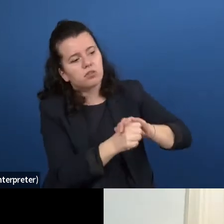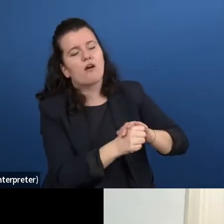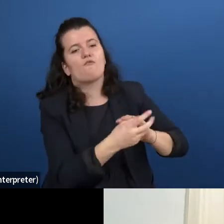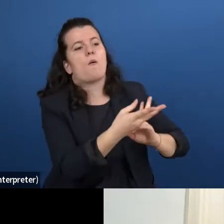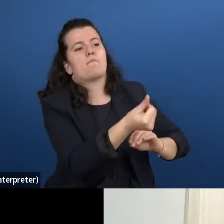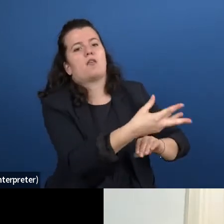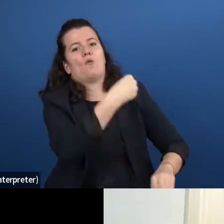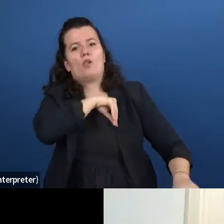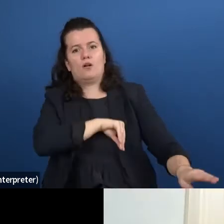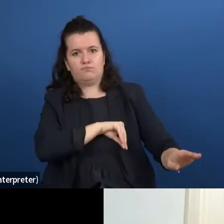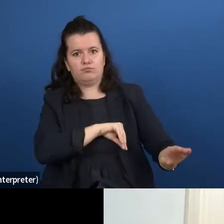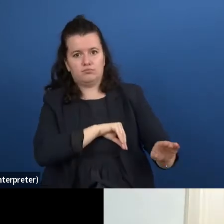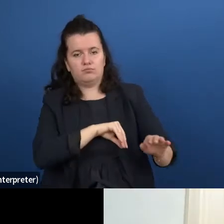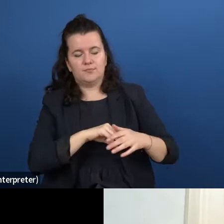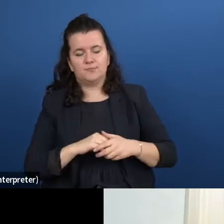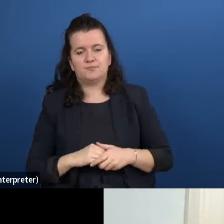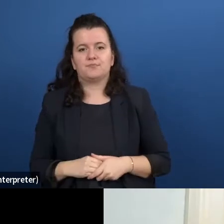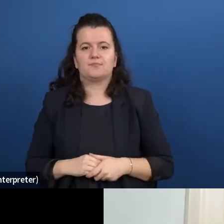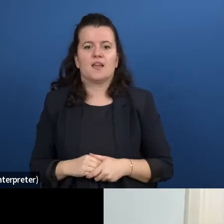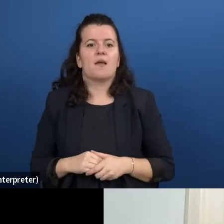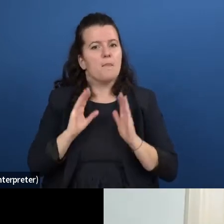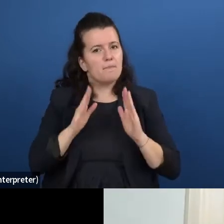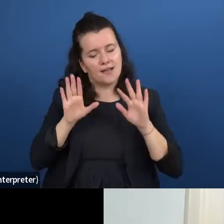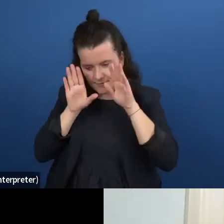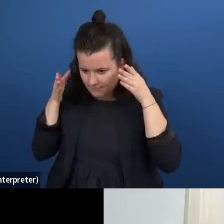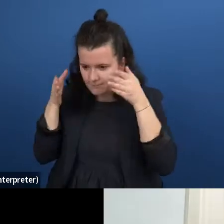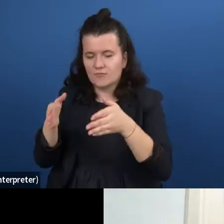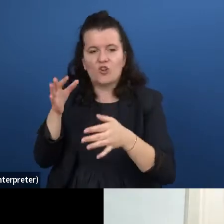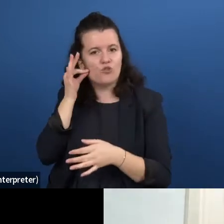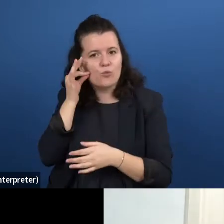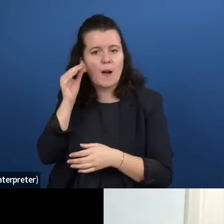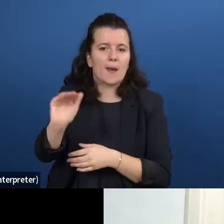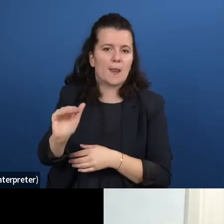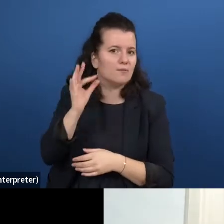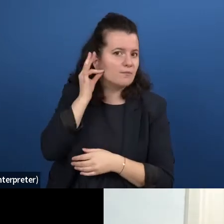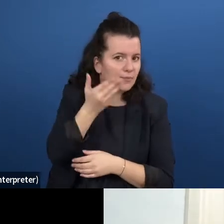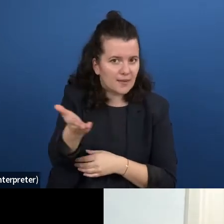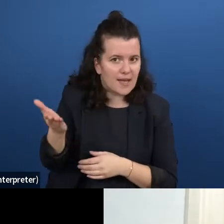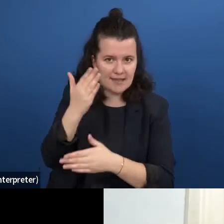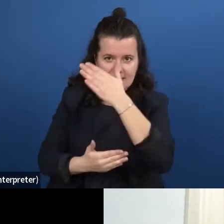to pay attention to women and girls with disabilities when they work on the topic of trafficking.